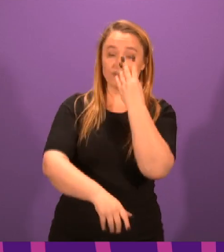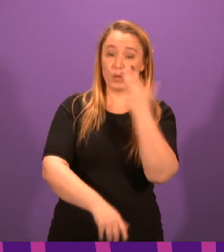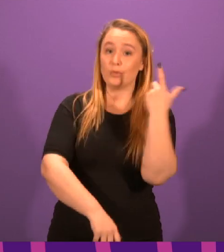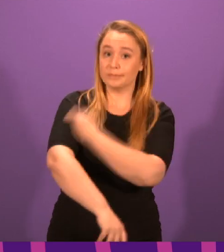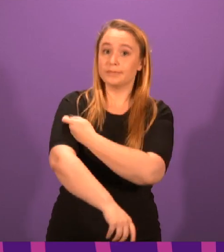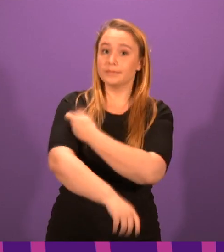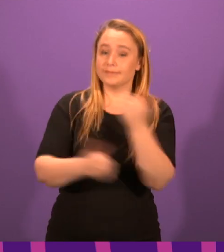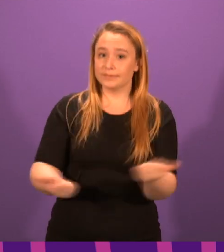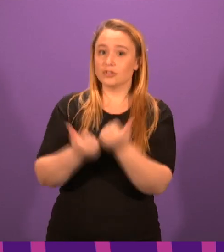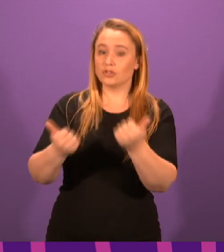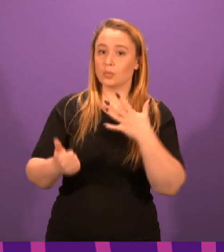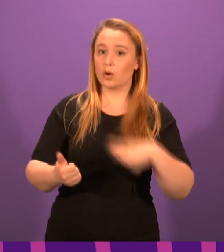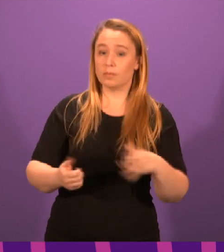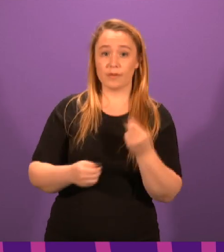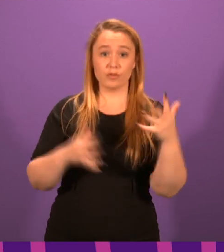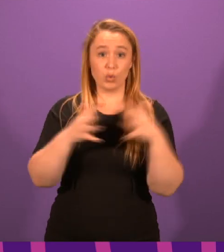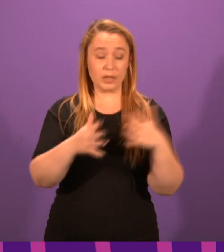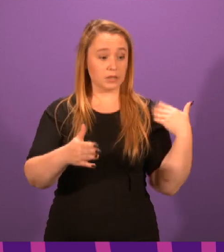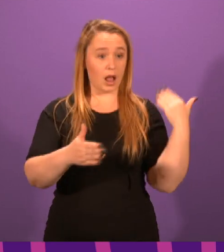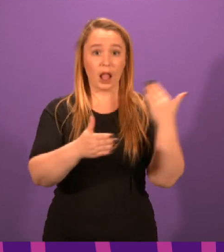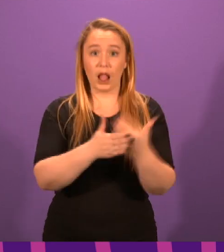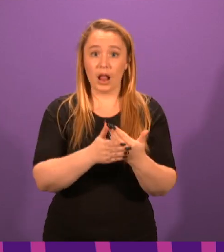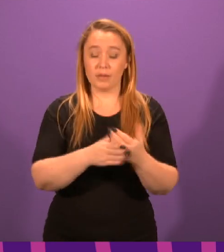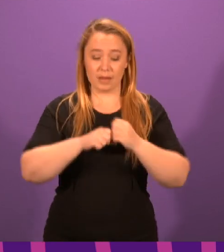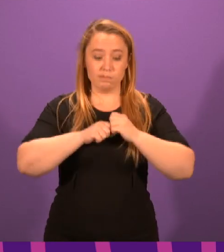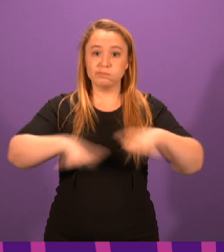However, as we have seen over the past few weeks, the roll-out of that vaccination programme has